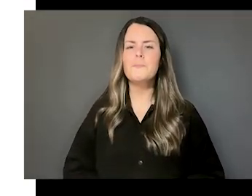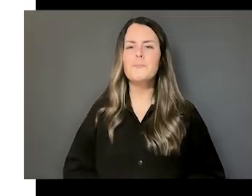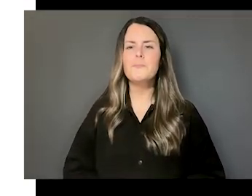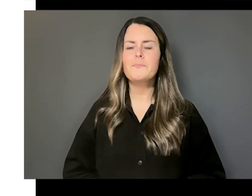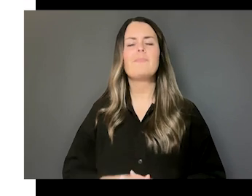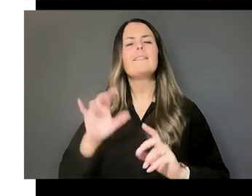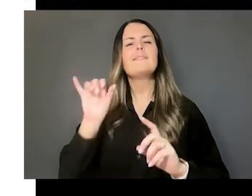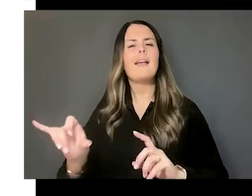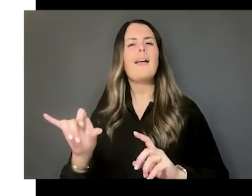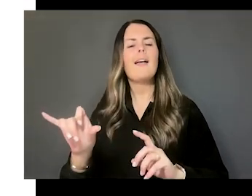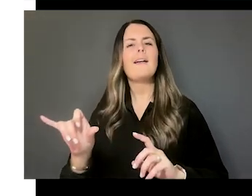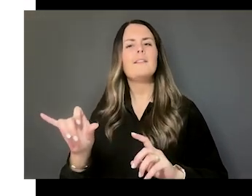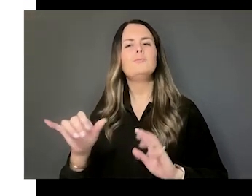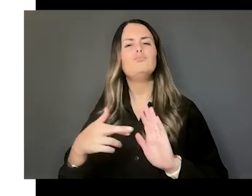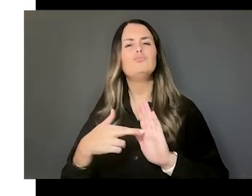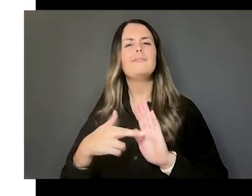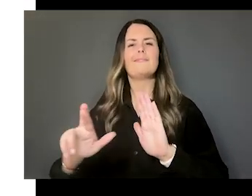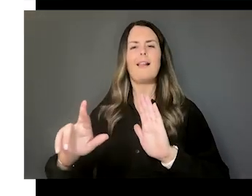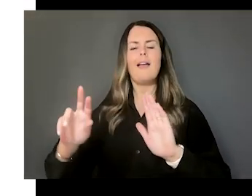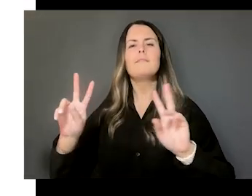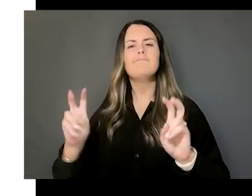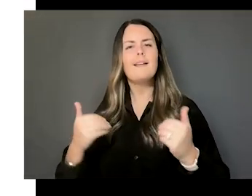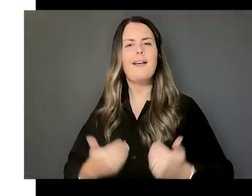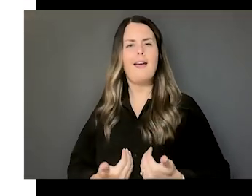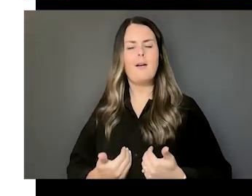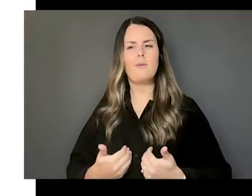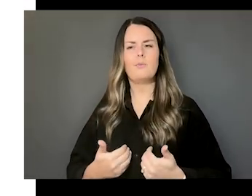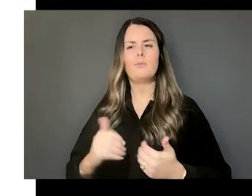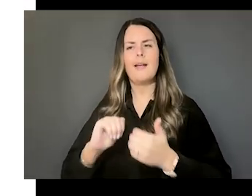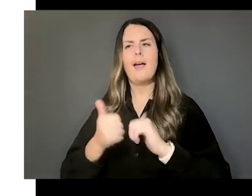a reflection in what we expect in terms of our class culture for students.